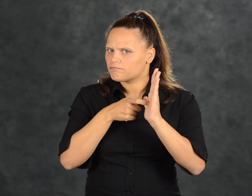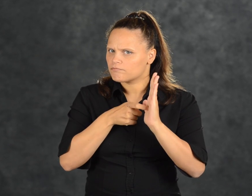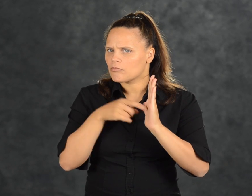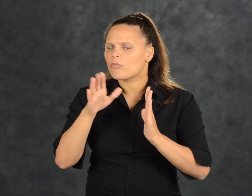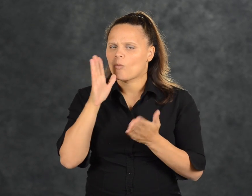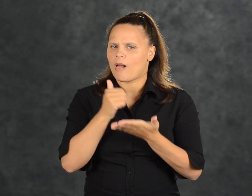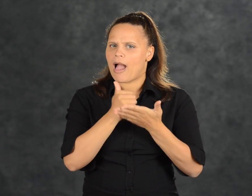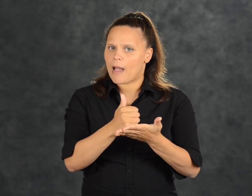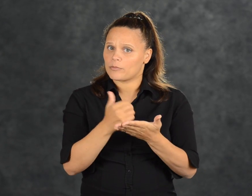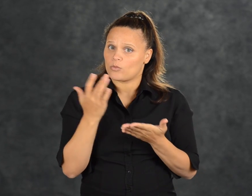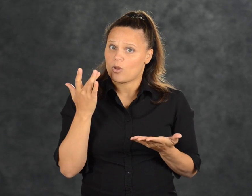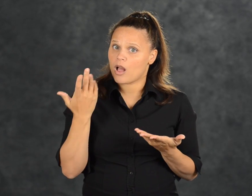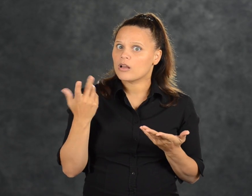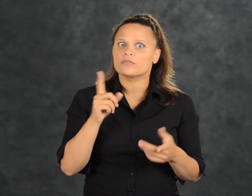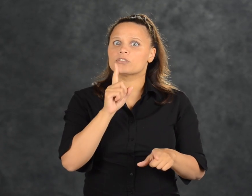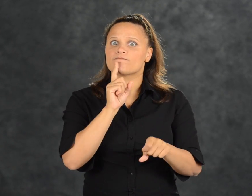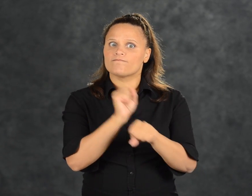It is not required but very helpful if you get this far.